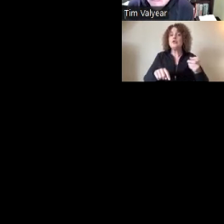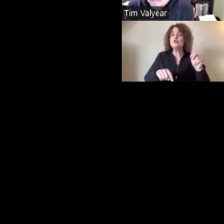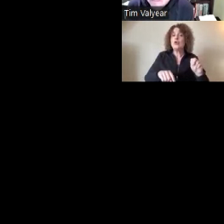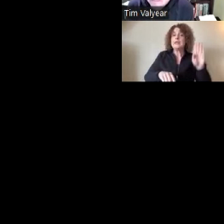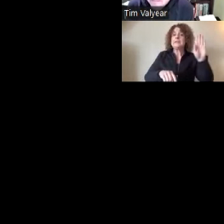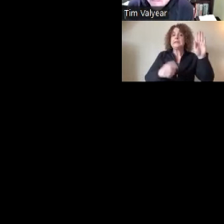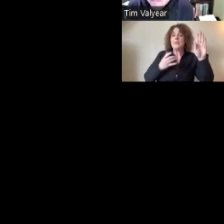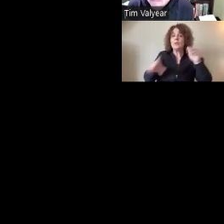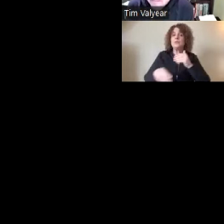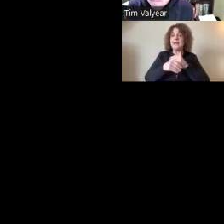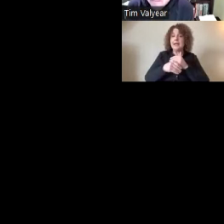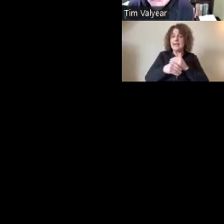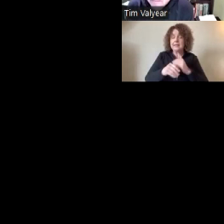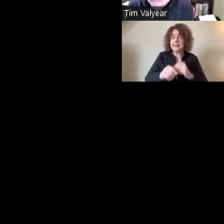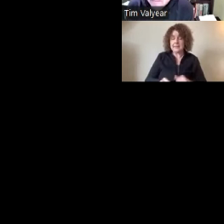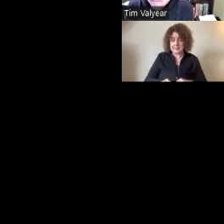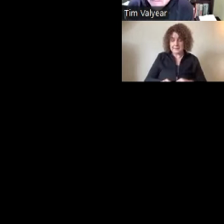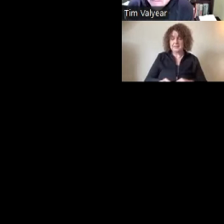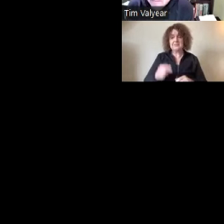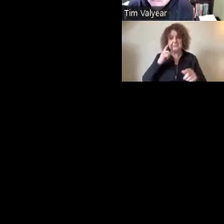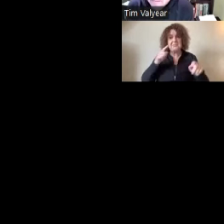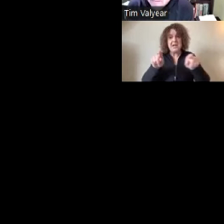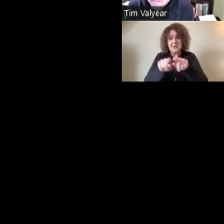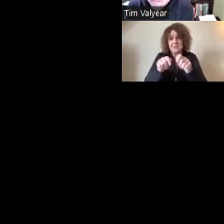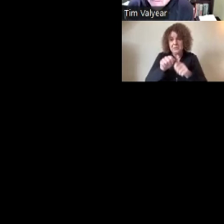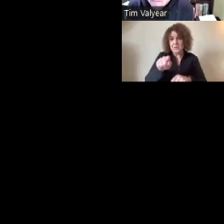God you're wearing your mask. Kids are scared. And I don't